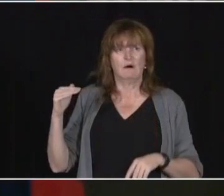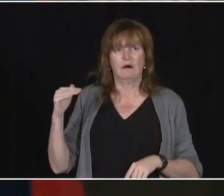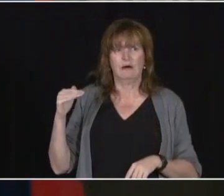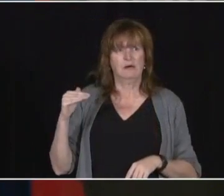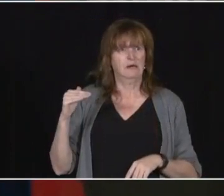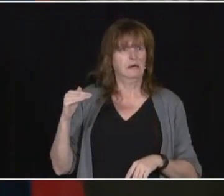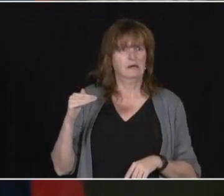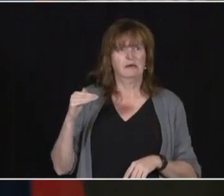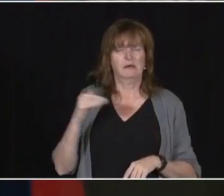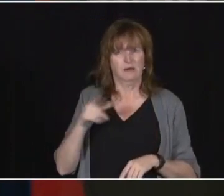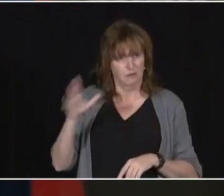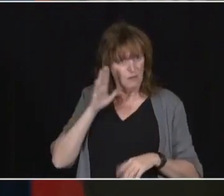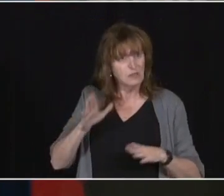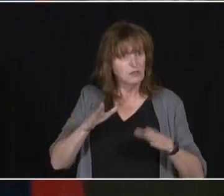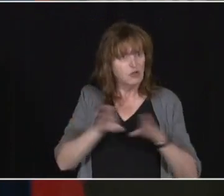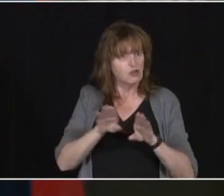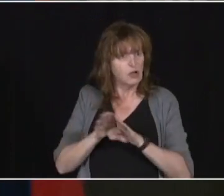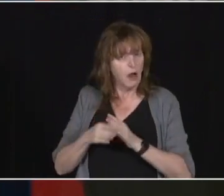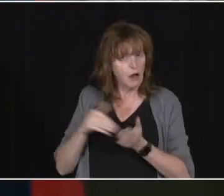if numbers do not improve in Ontario.